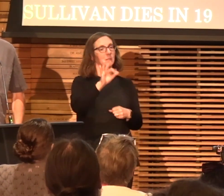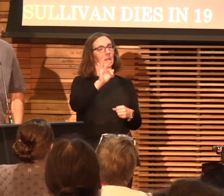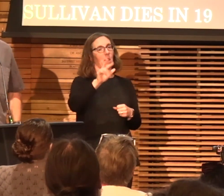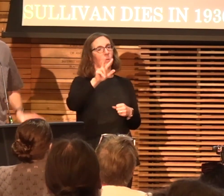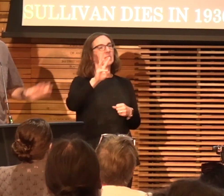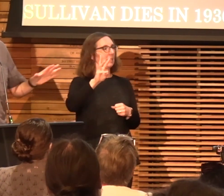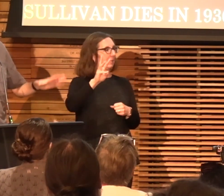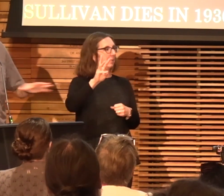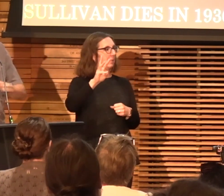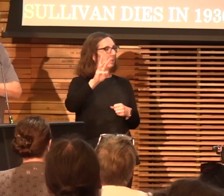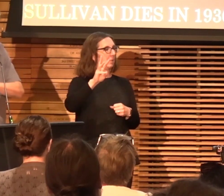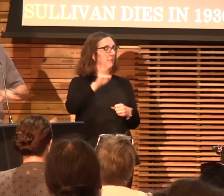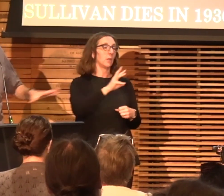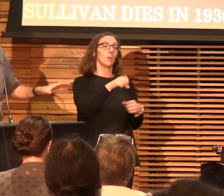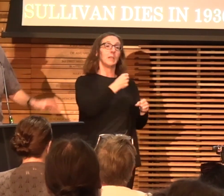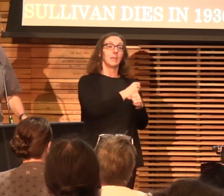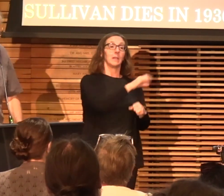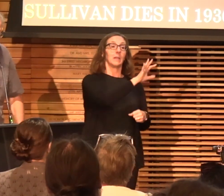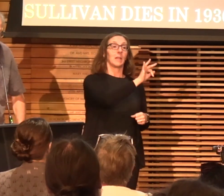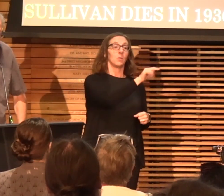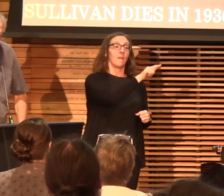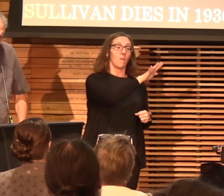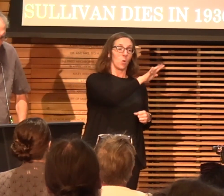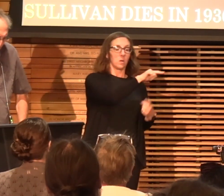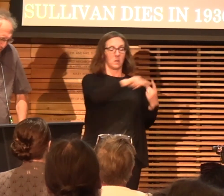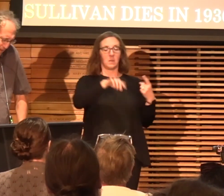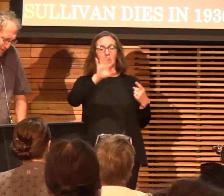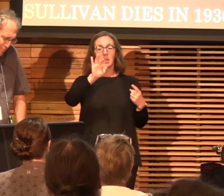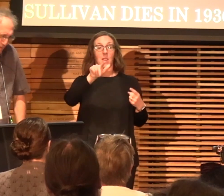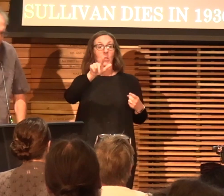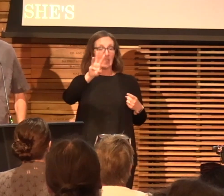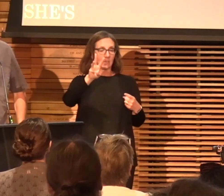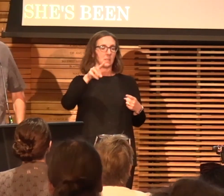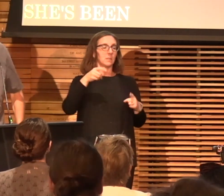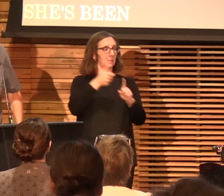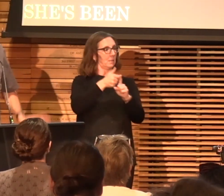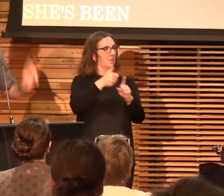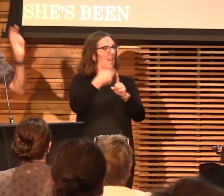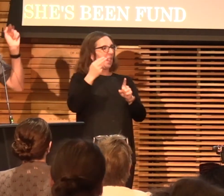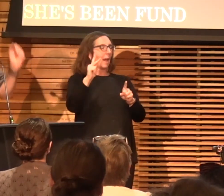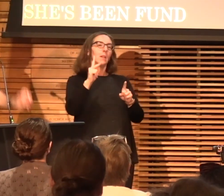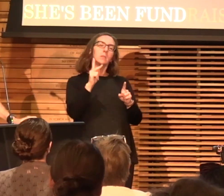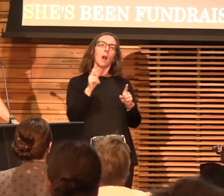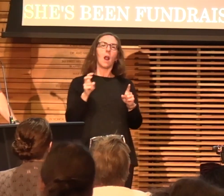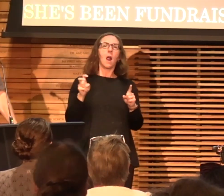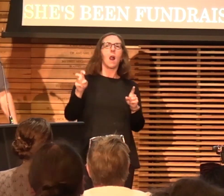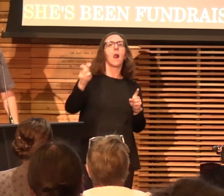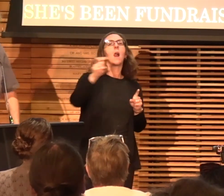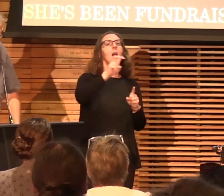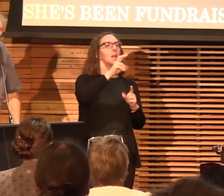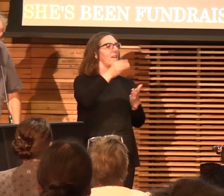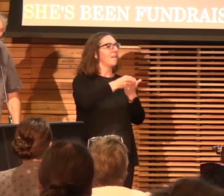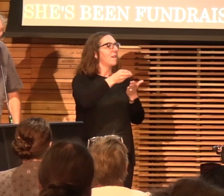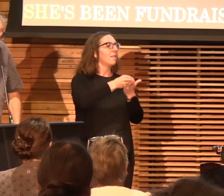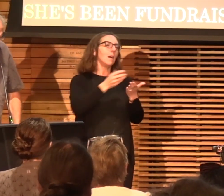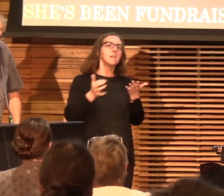So between 1924 and 1936, she's been fundraising for the AFB, she's been giving inspirational speeches.